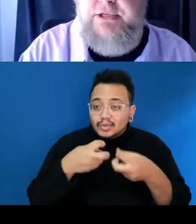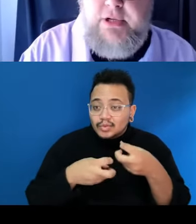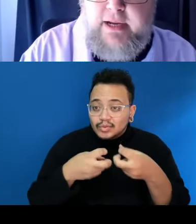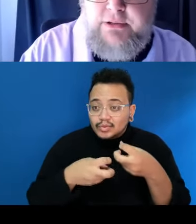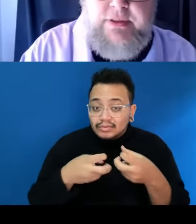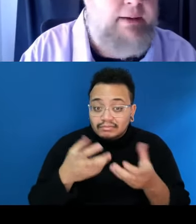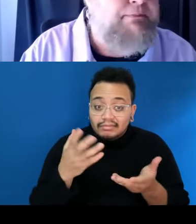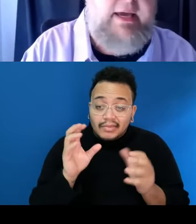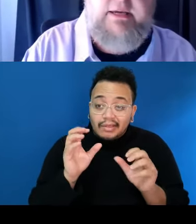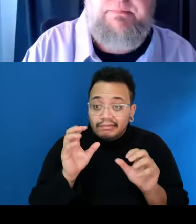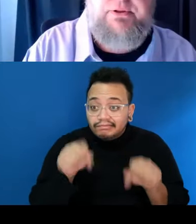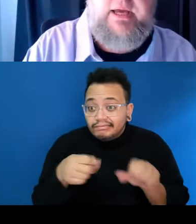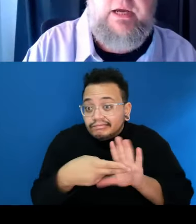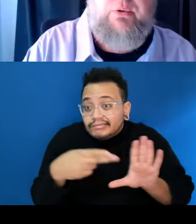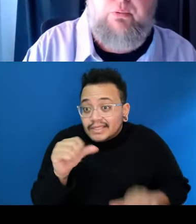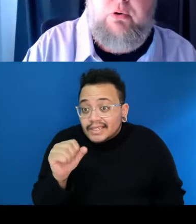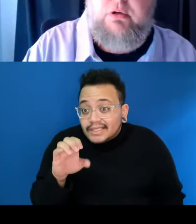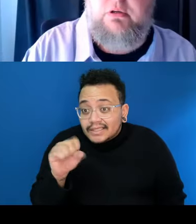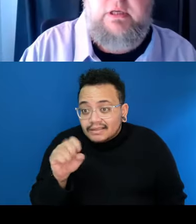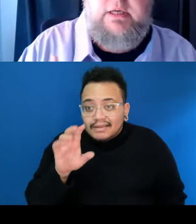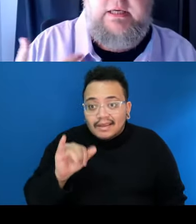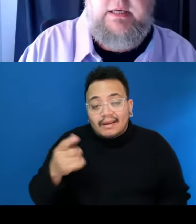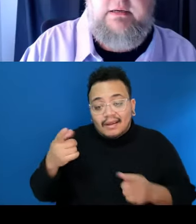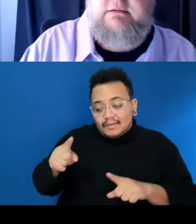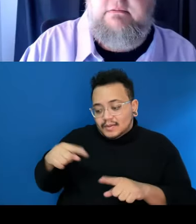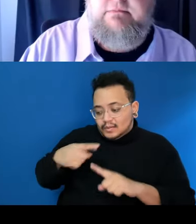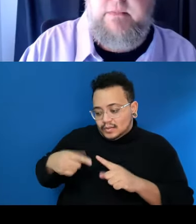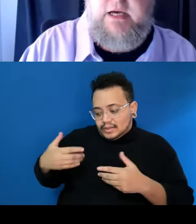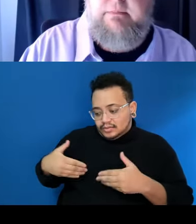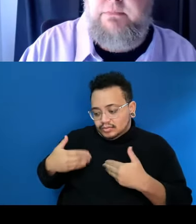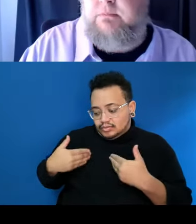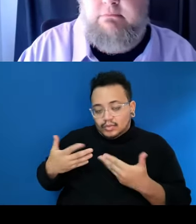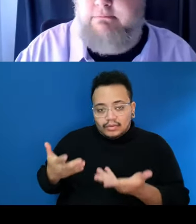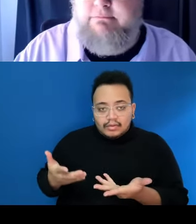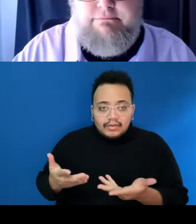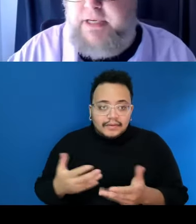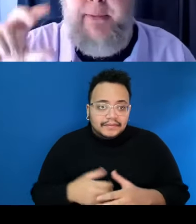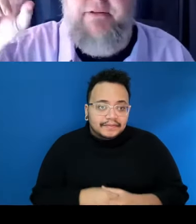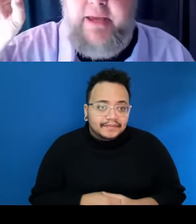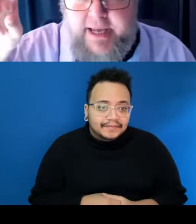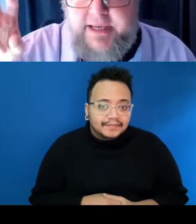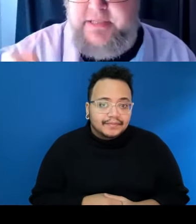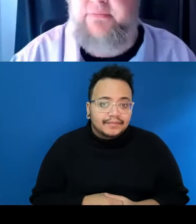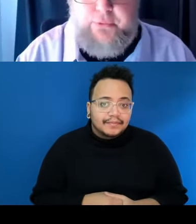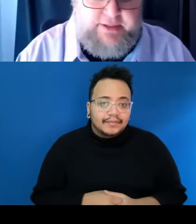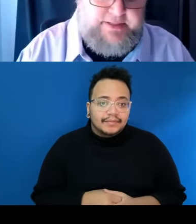things in childhood that may play a role in becoming like an ACE, if you will.